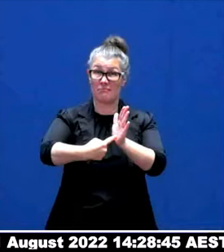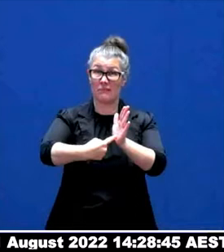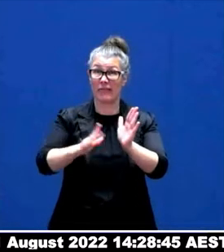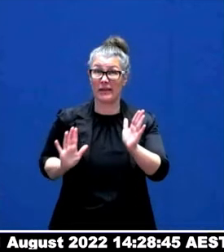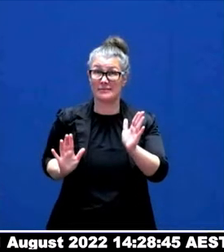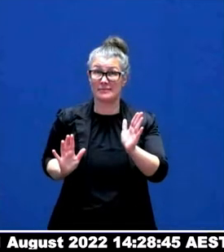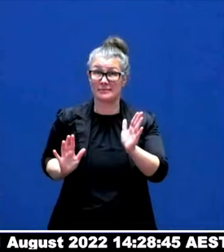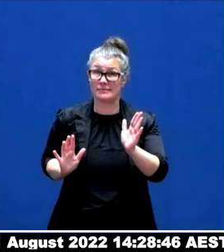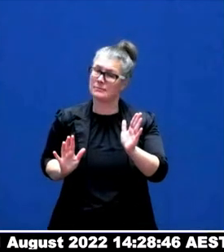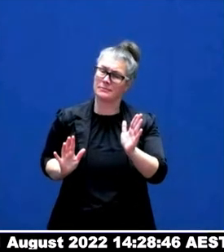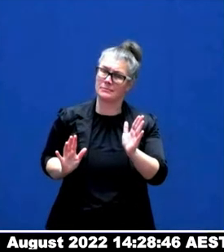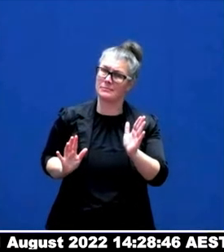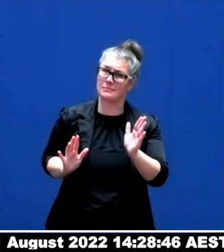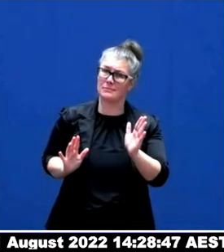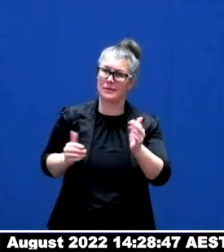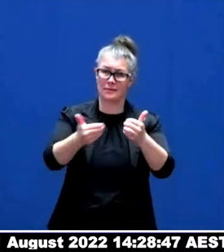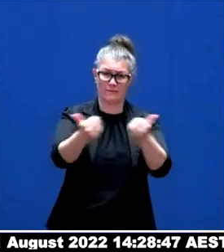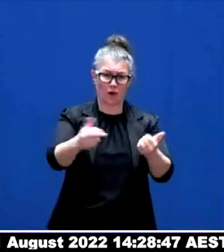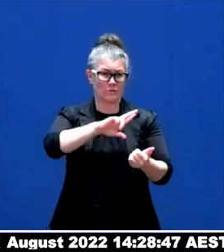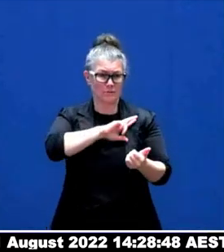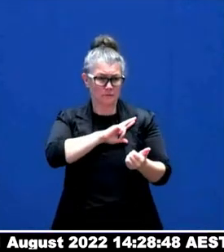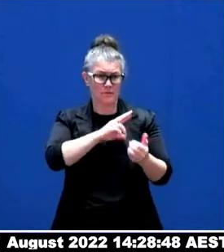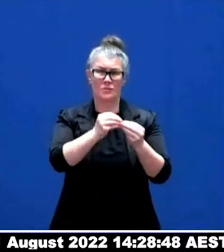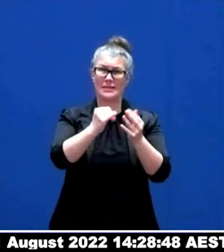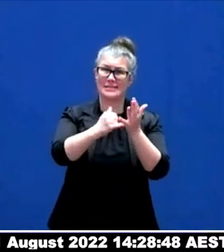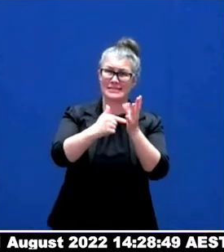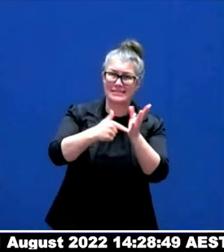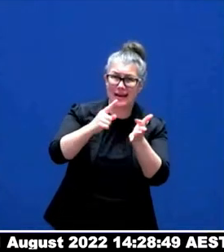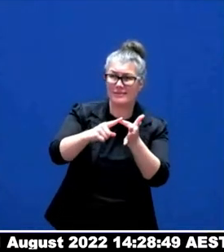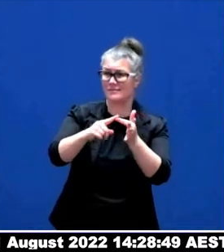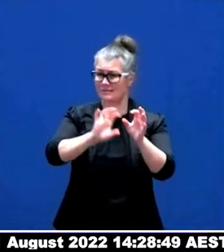That division of responsibility as between state and the Commonwealth, that's something